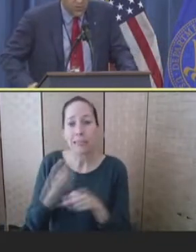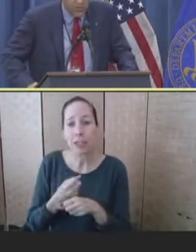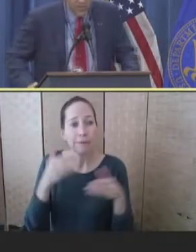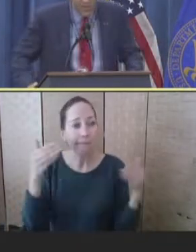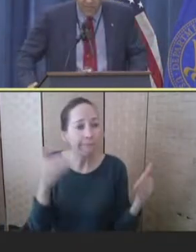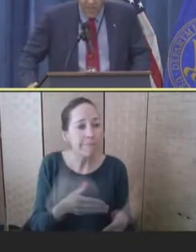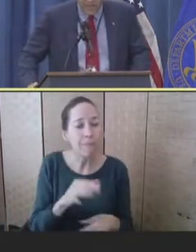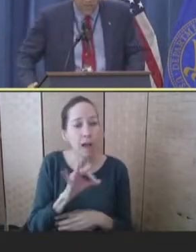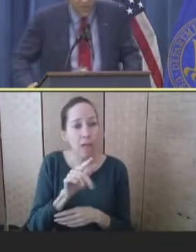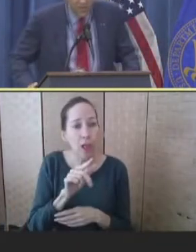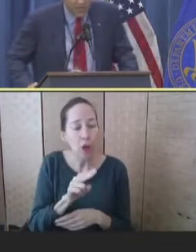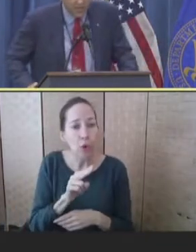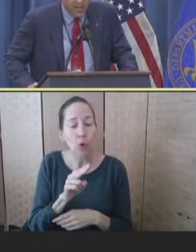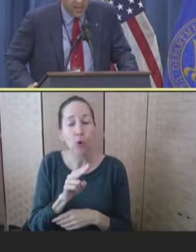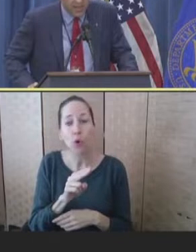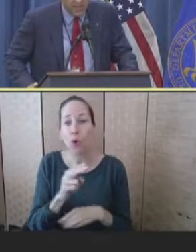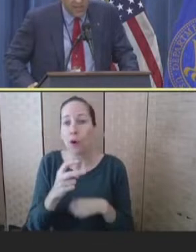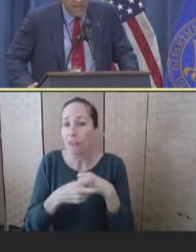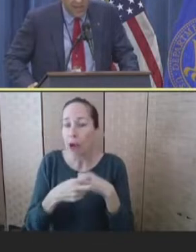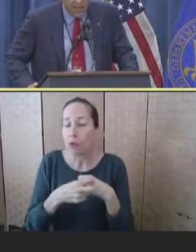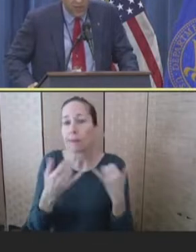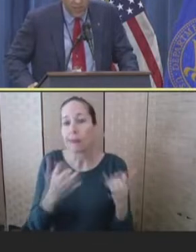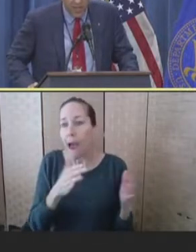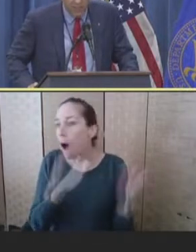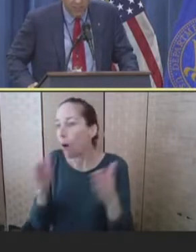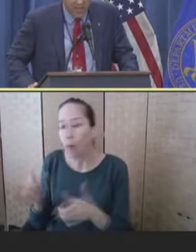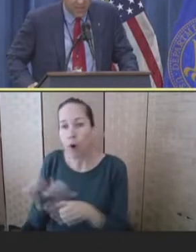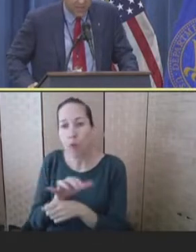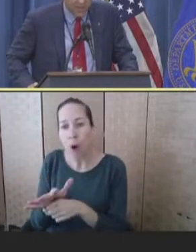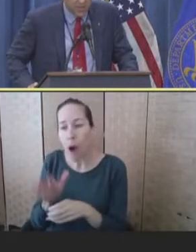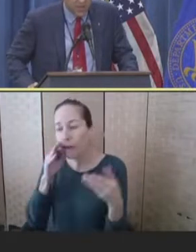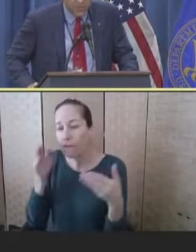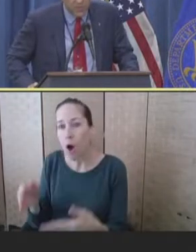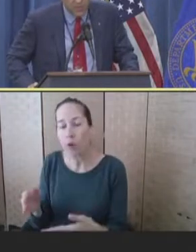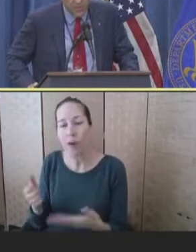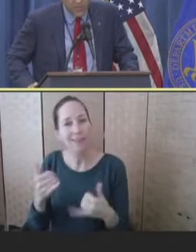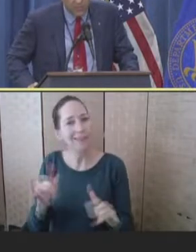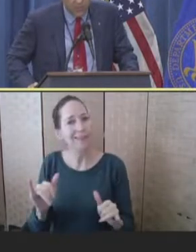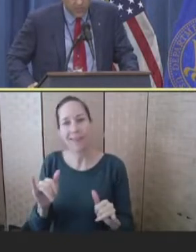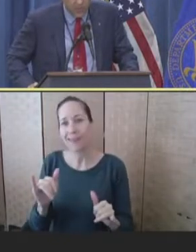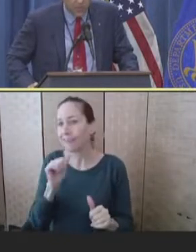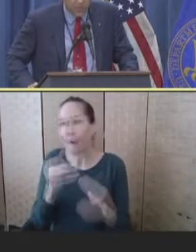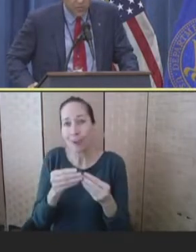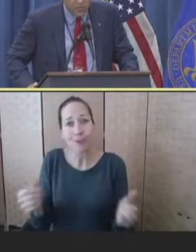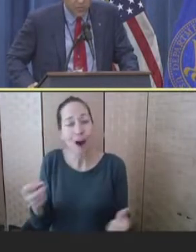we still have not solved the riddle of how do we prevent infections, prevent transmission,